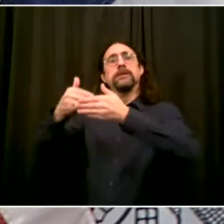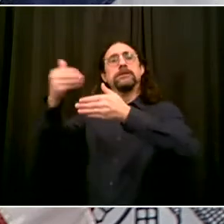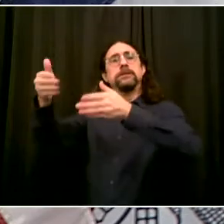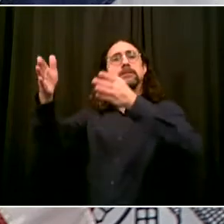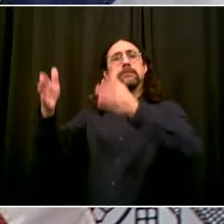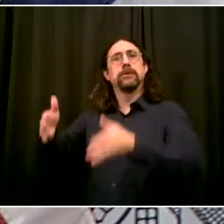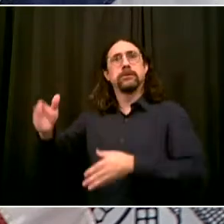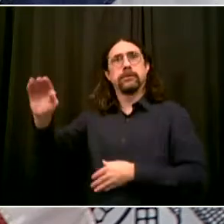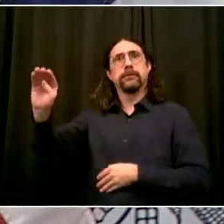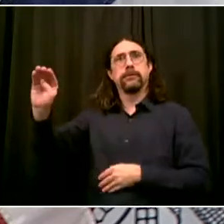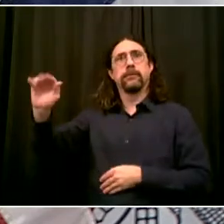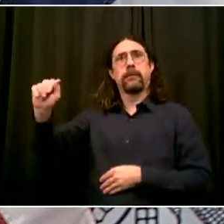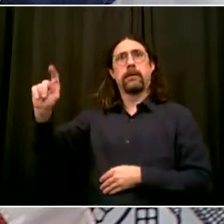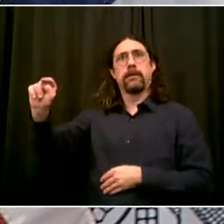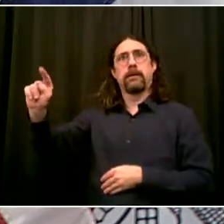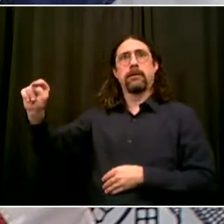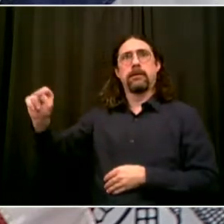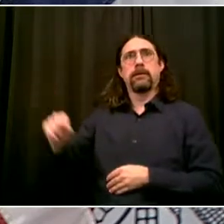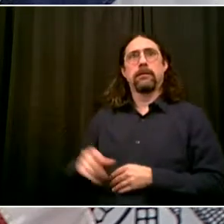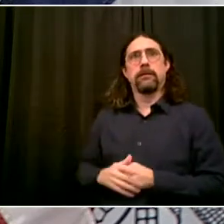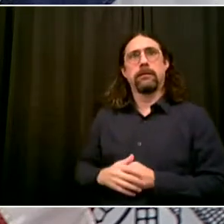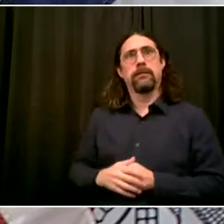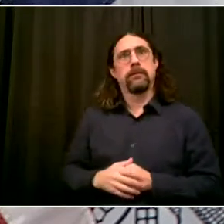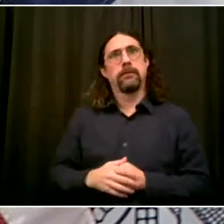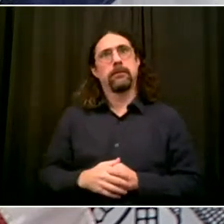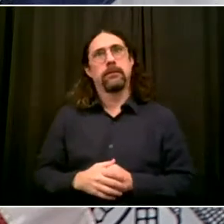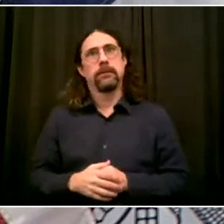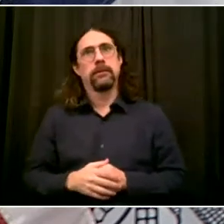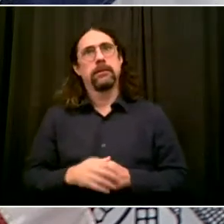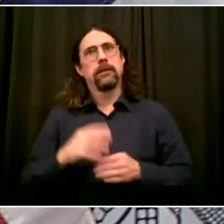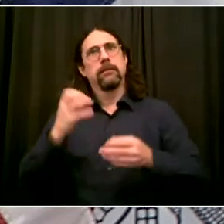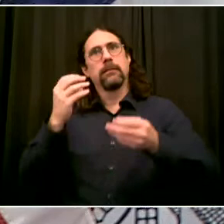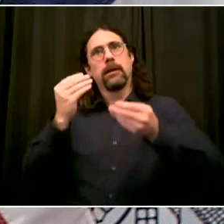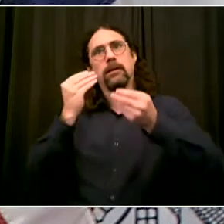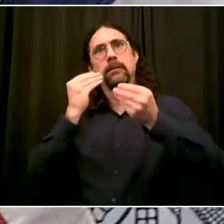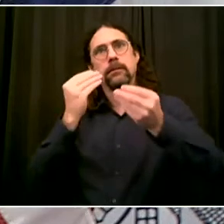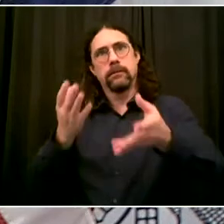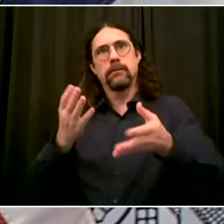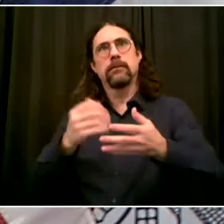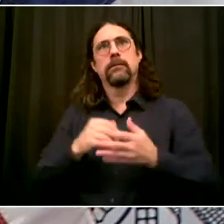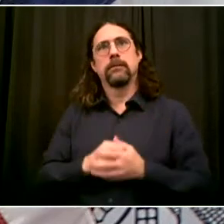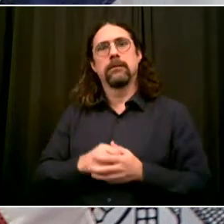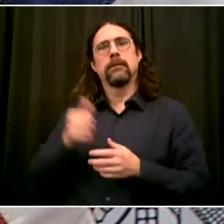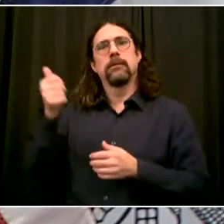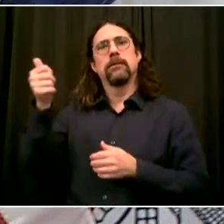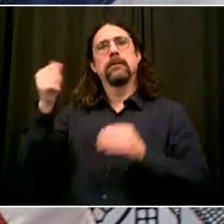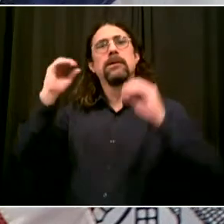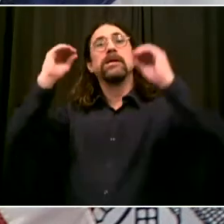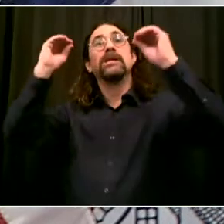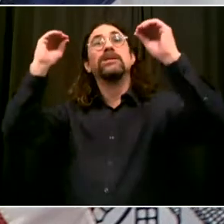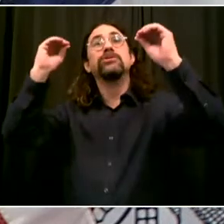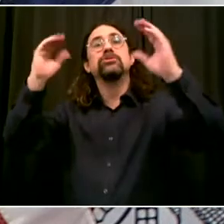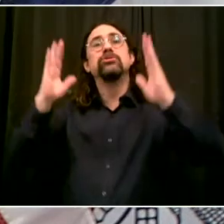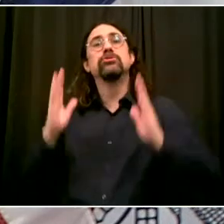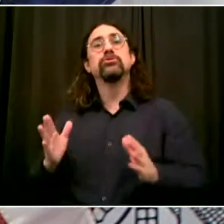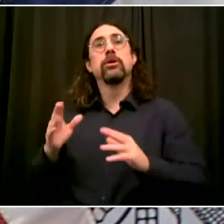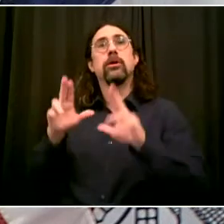IS? I HAVEN'T SEEN THE SPECIFIC COMMENTS. BUT I CAN TELL YOOU WHAT MAYORAL